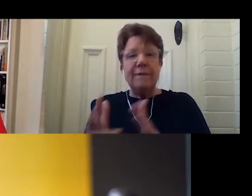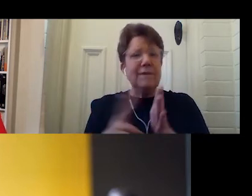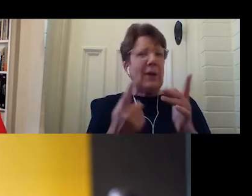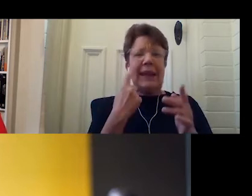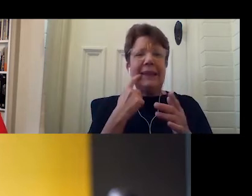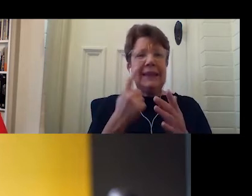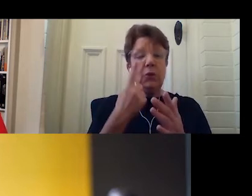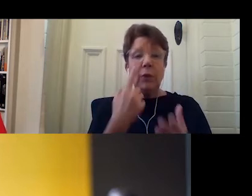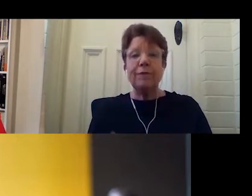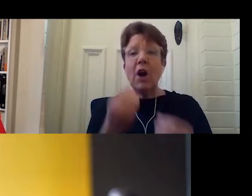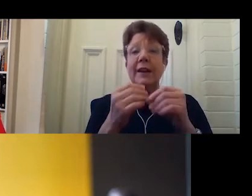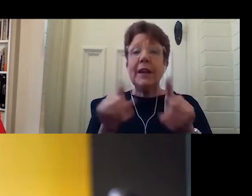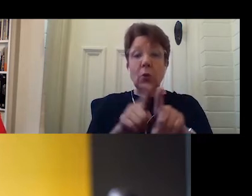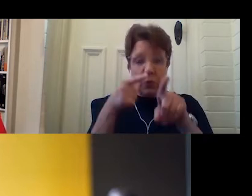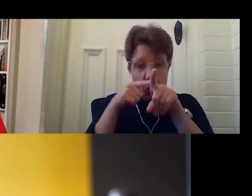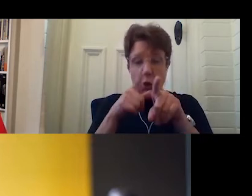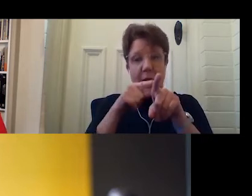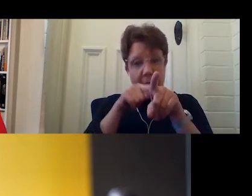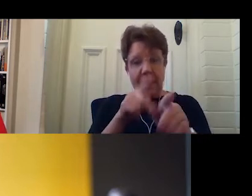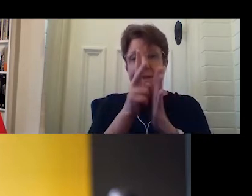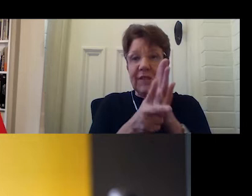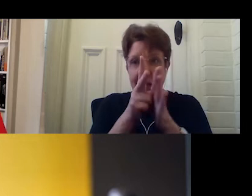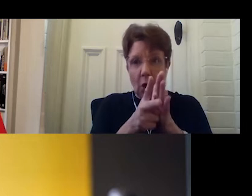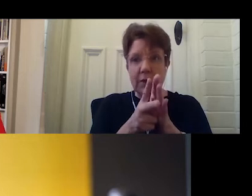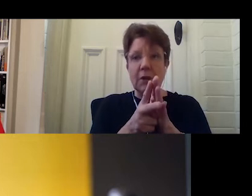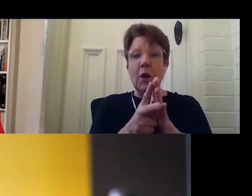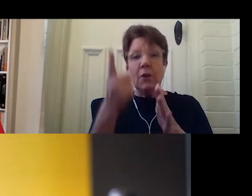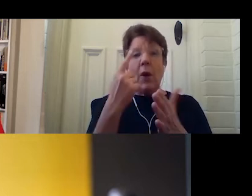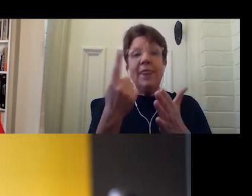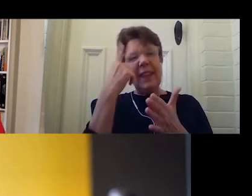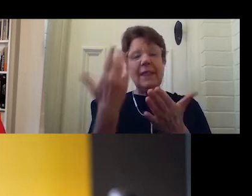video-based, which makes them, in my opinion, a bit more entertaining.